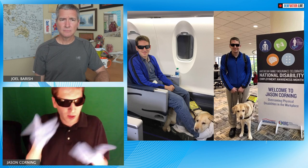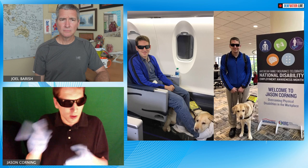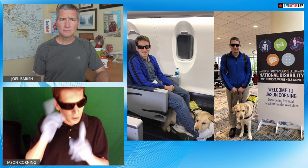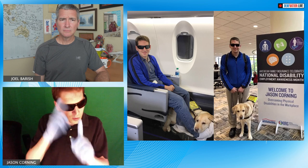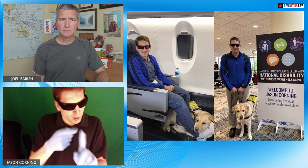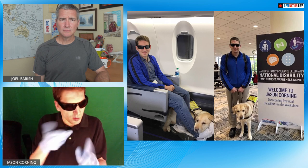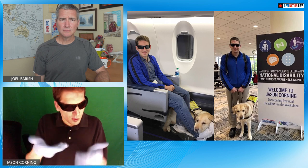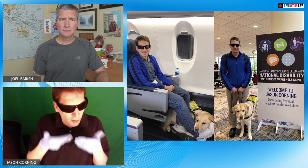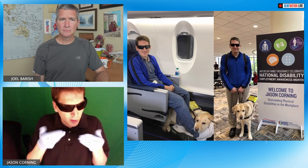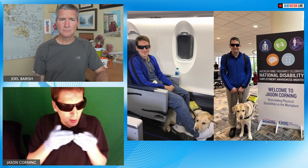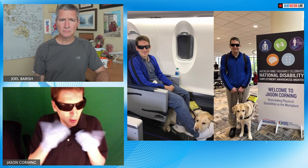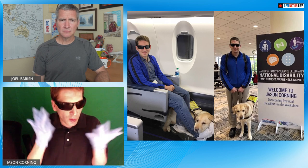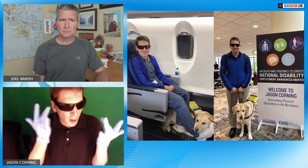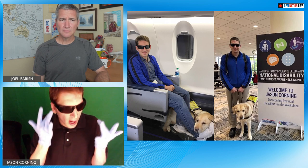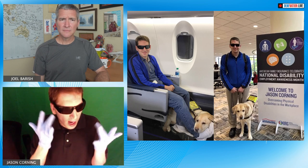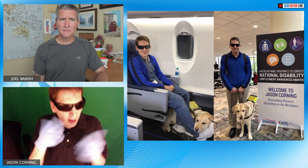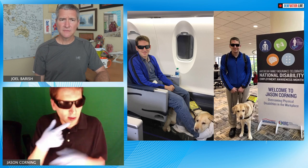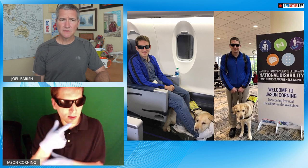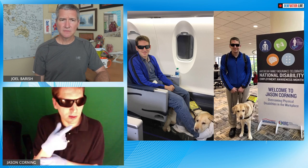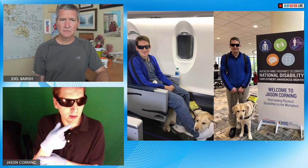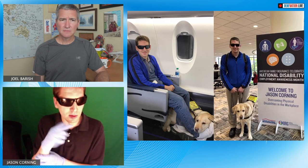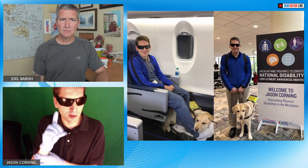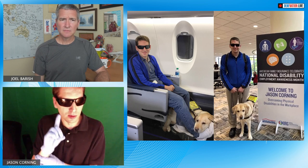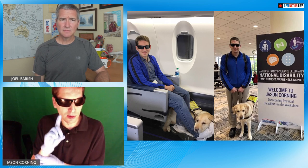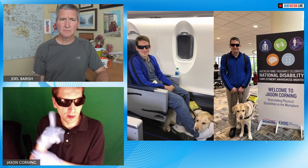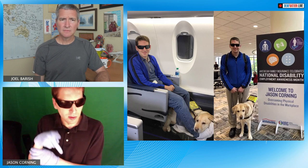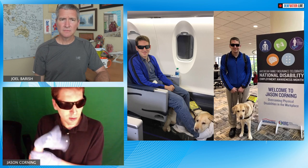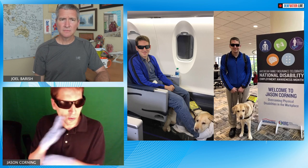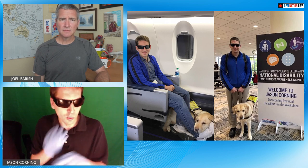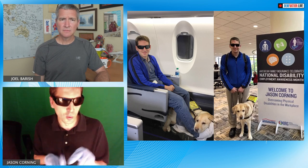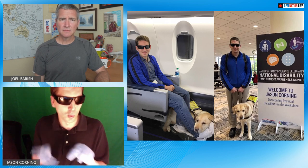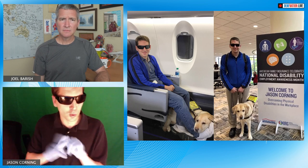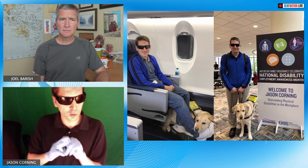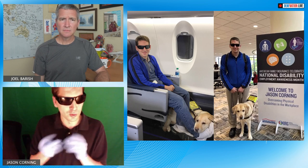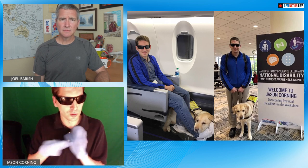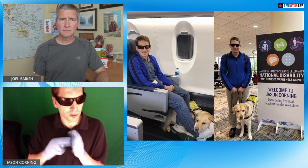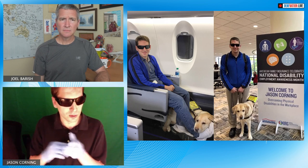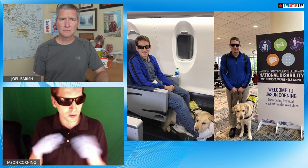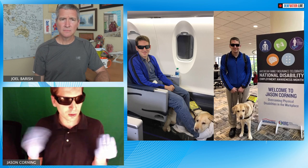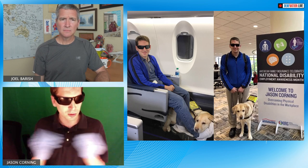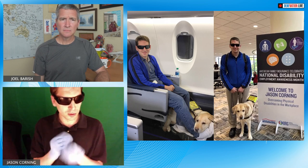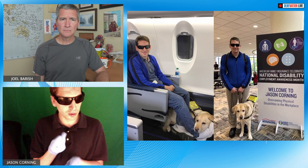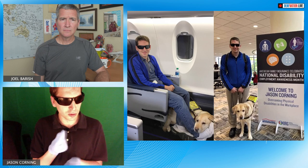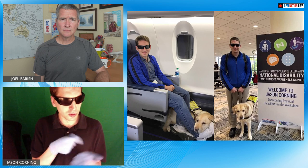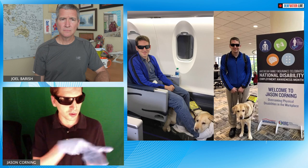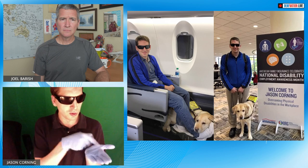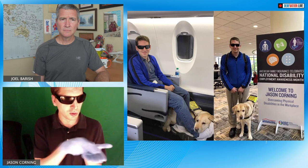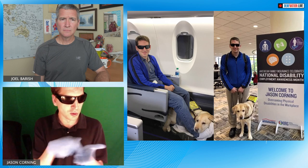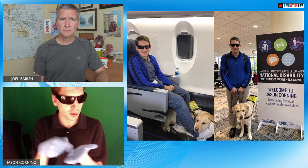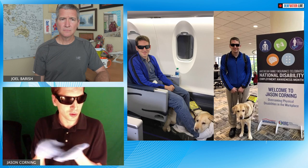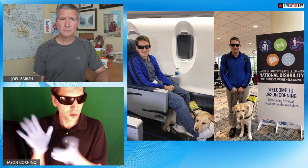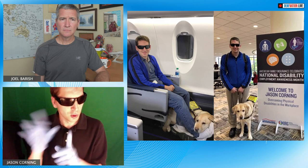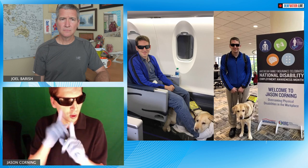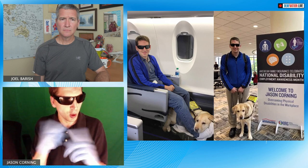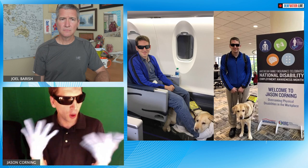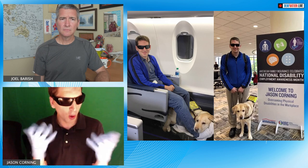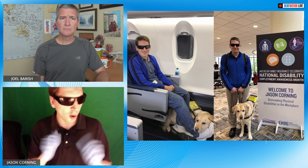Their goal is to hire more disabled people because their GDP will go up have more money to pay people